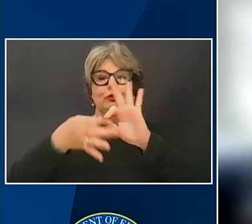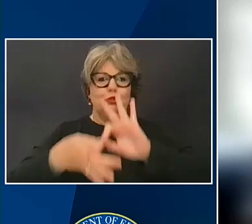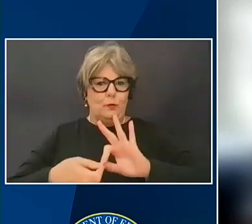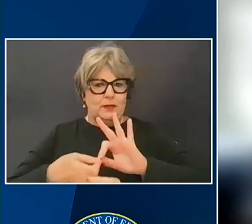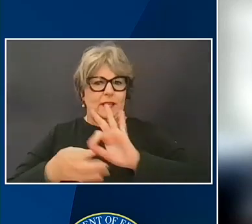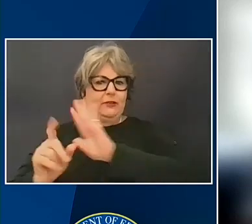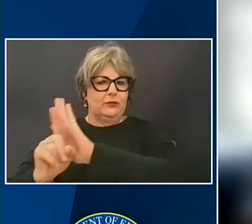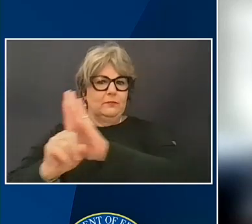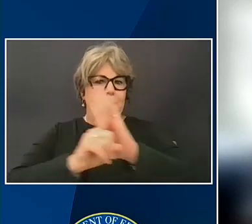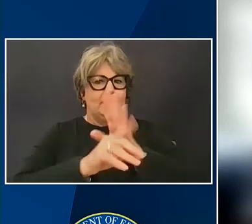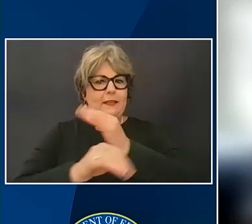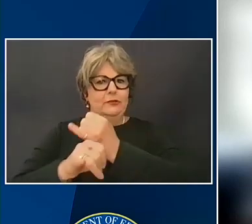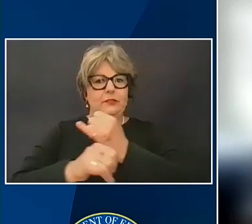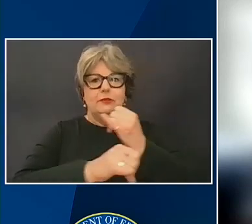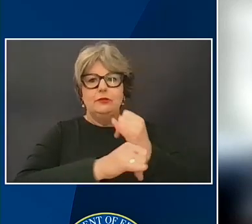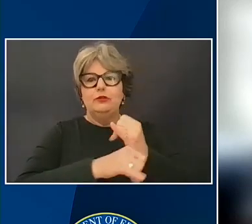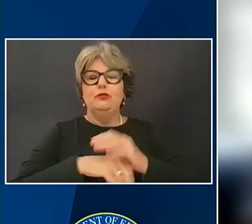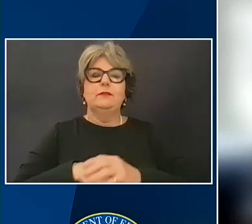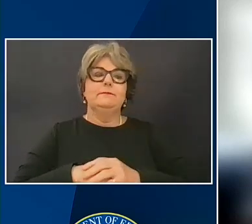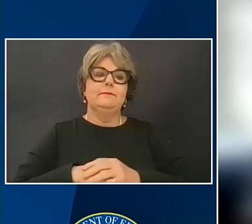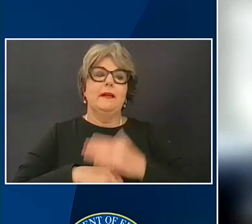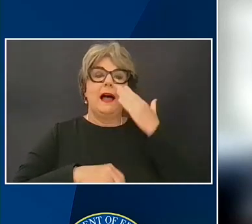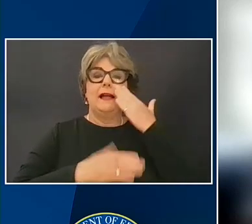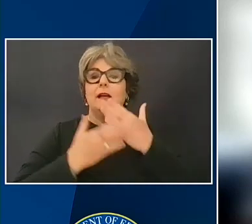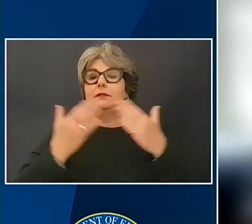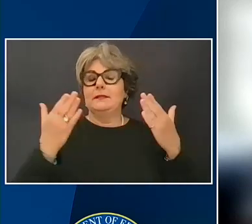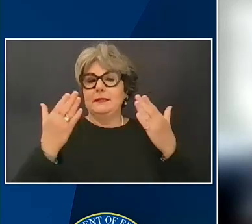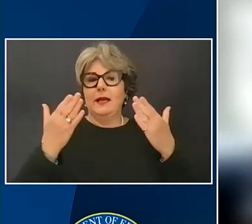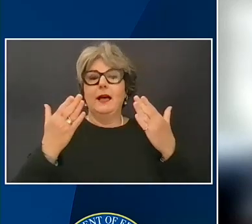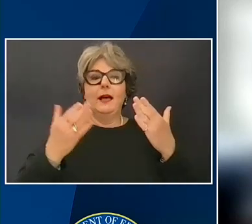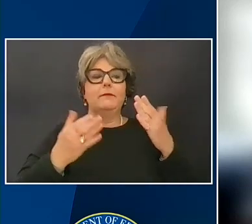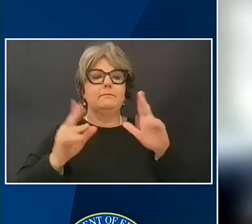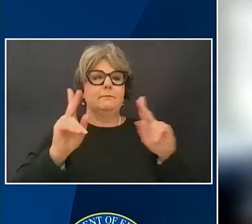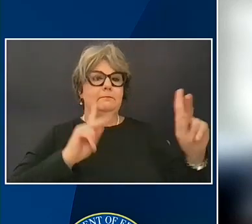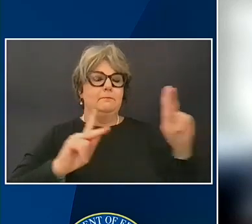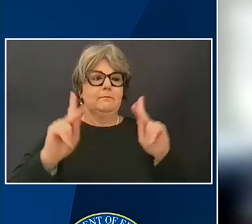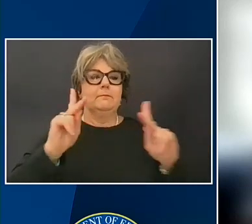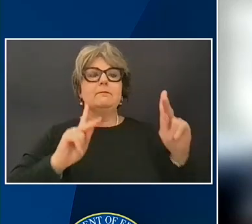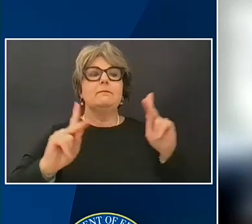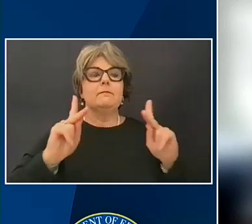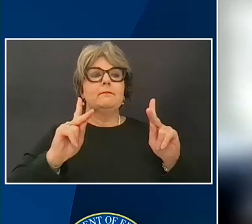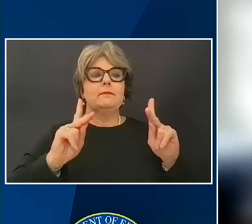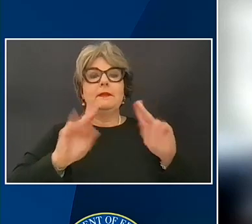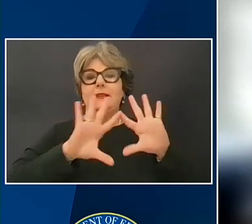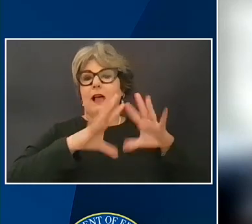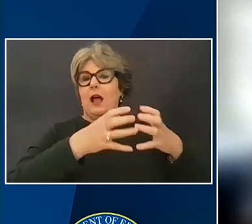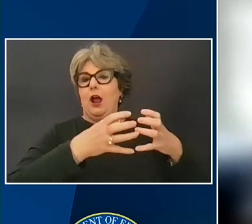And I know some of the constituents within our group have raised some concerns